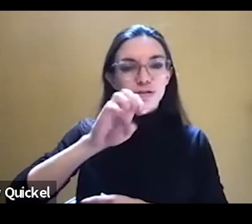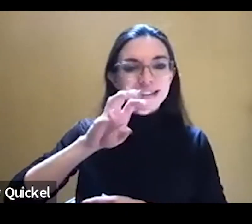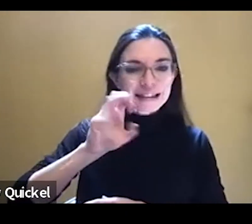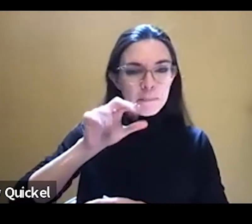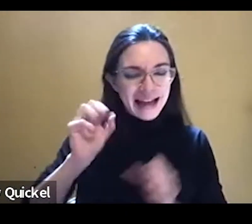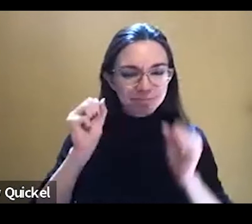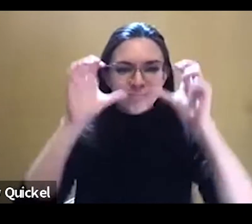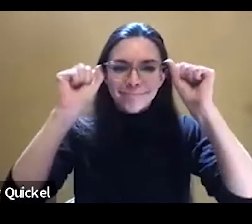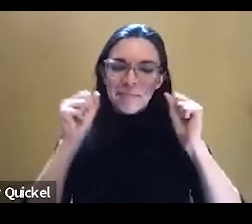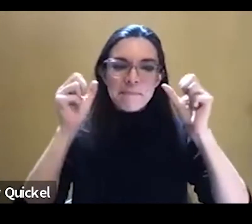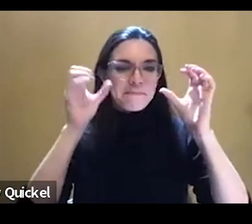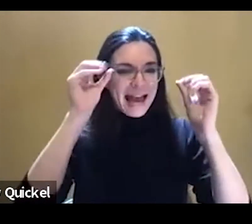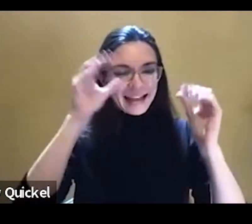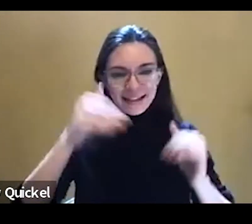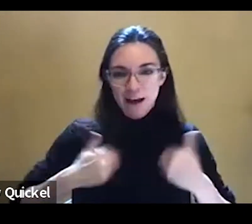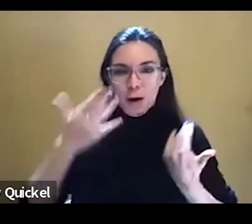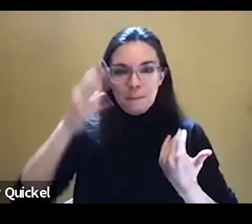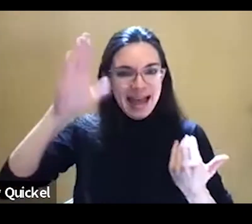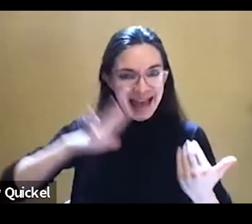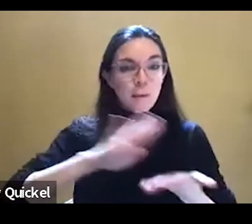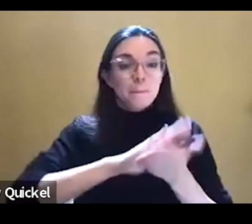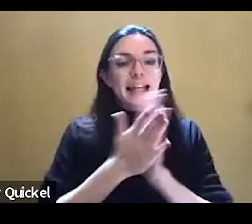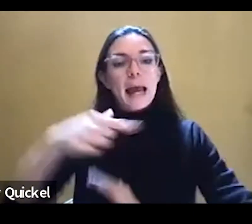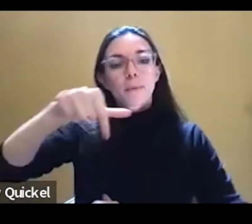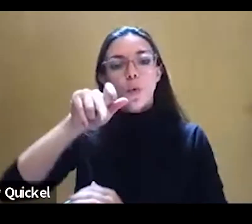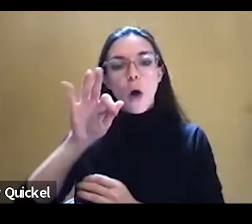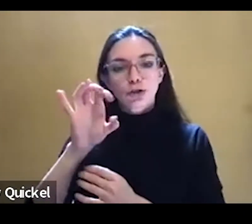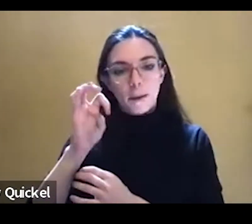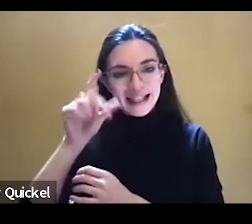became quadriplegic several years ago after an accident and then suffered an